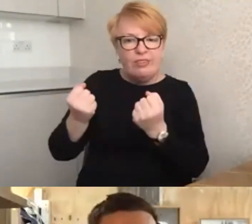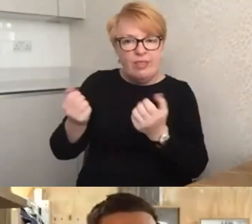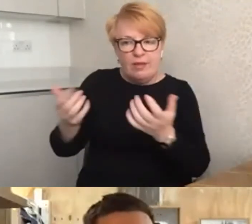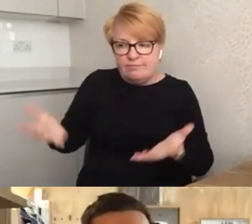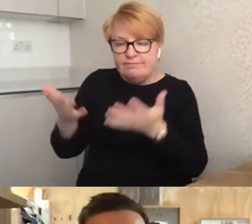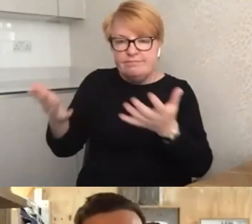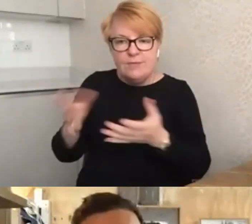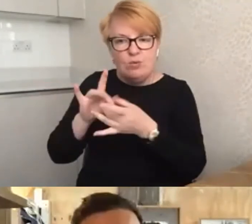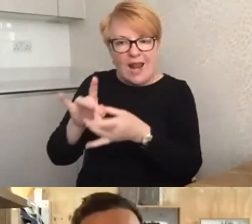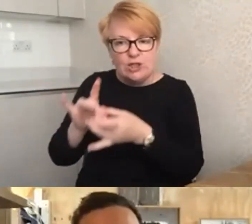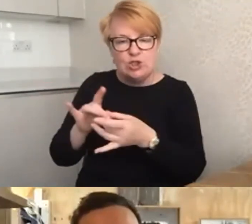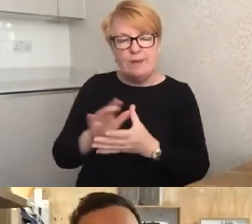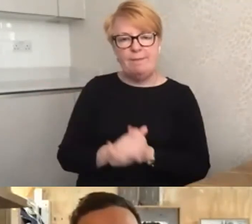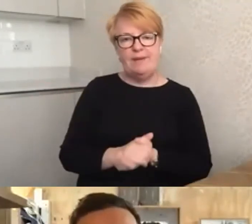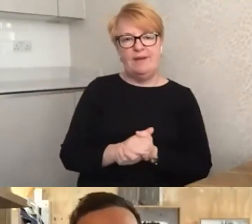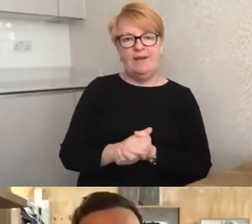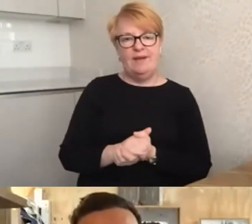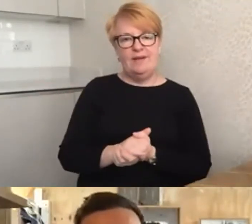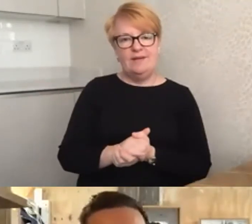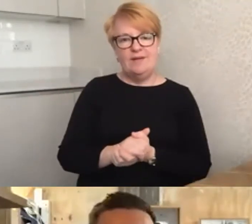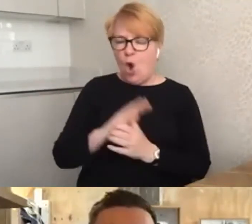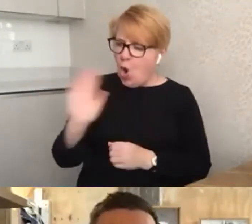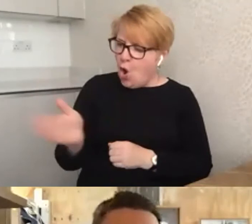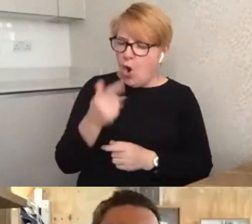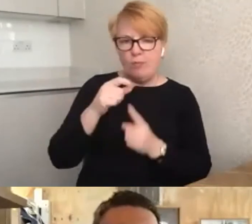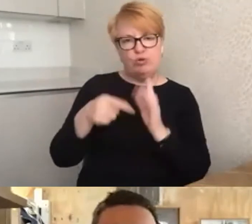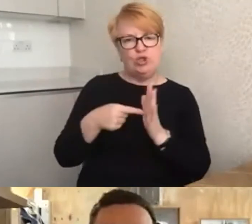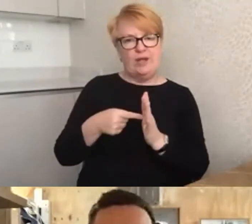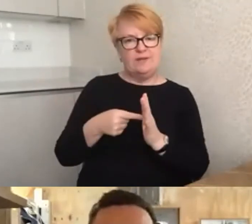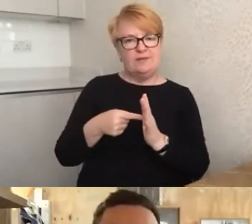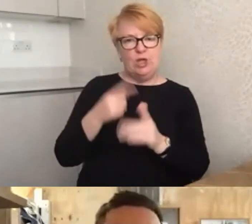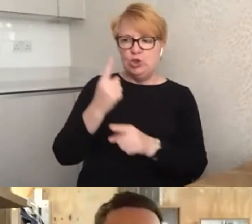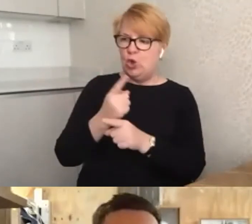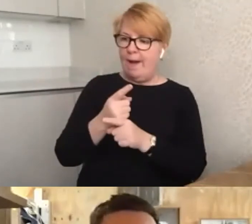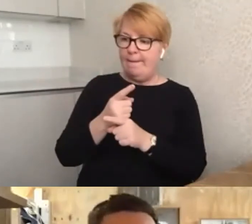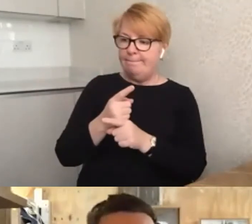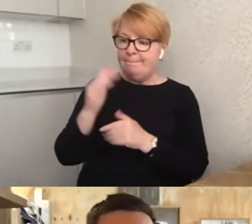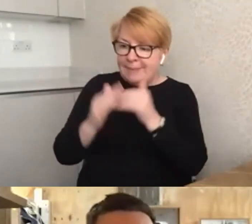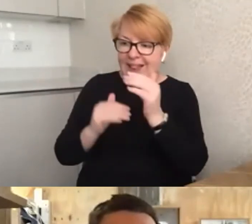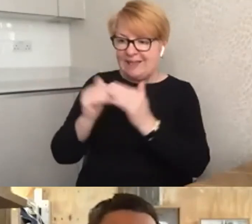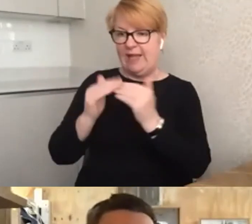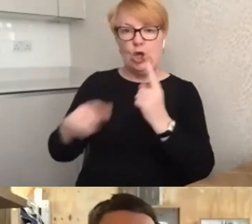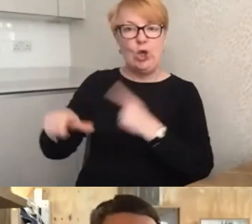and, I mean, I sort of see all the projects we do are about building community and so there's part of that legacy.